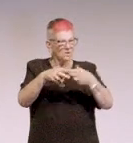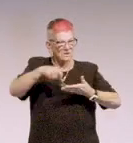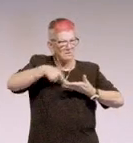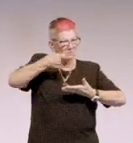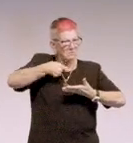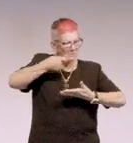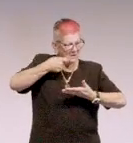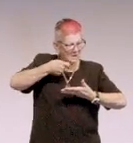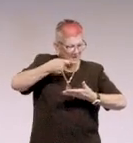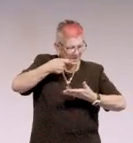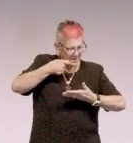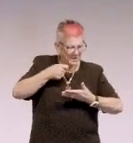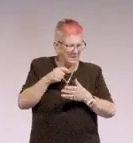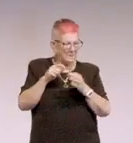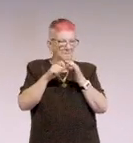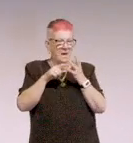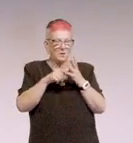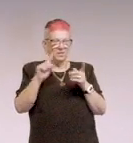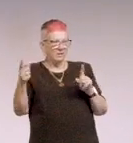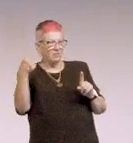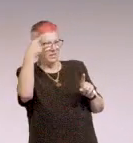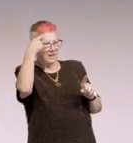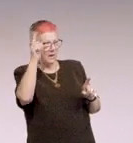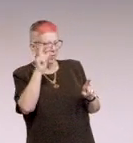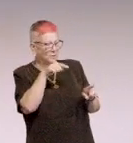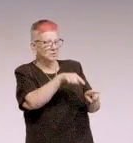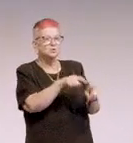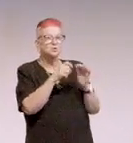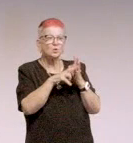will think this horse is thinking while eating.